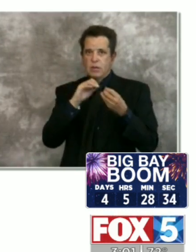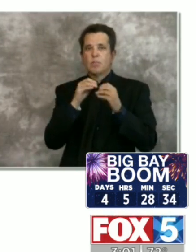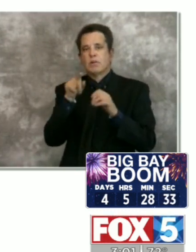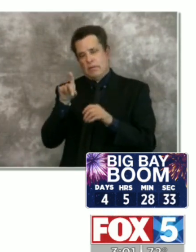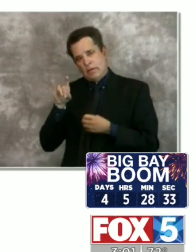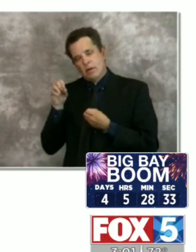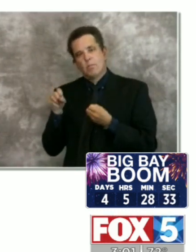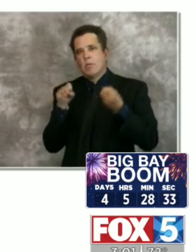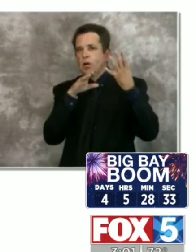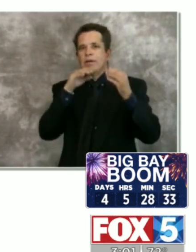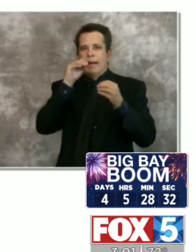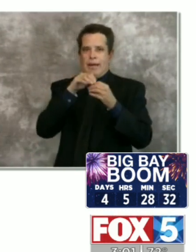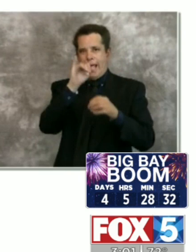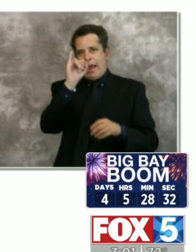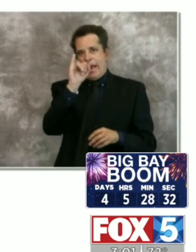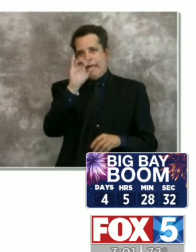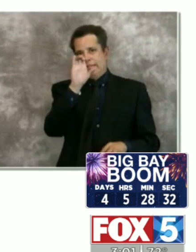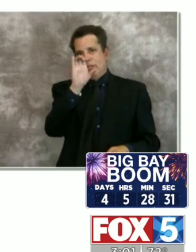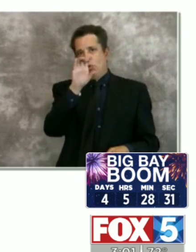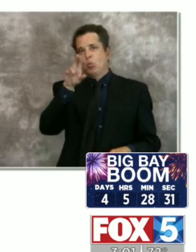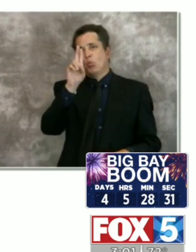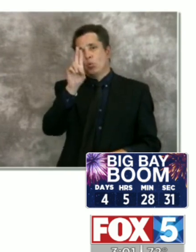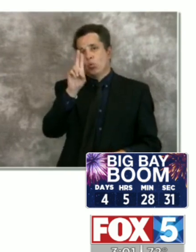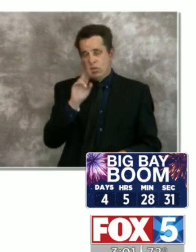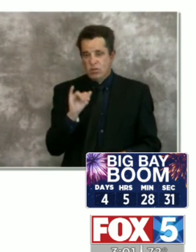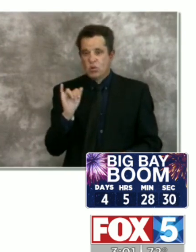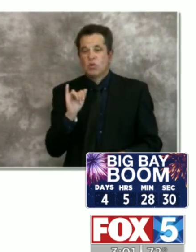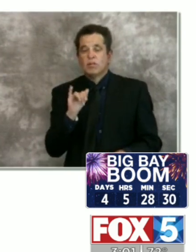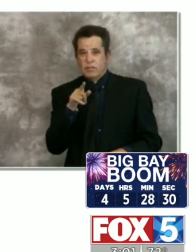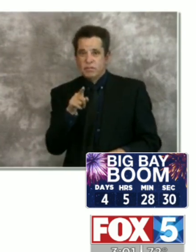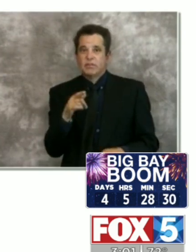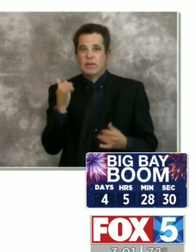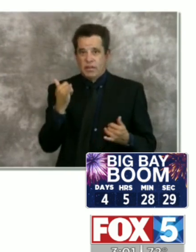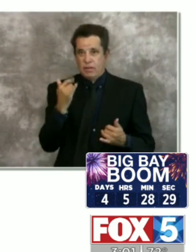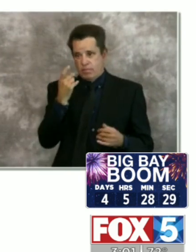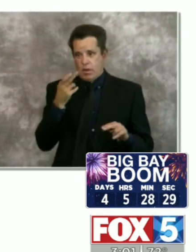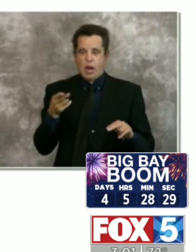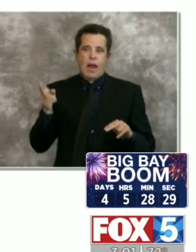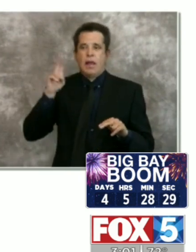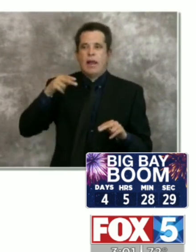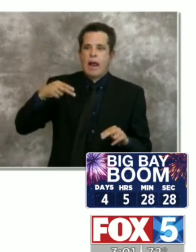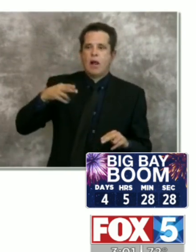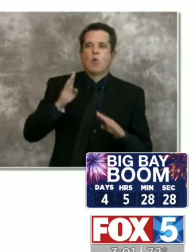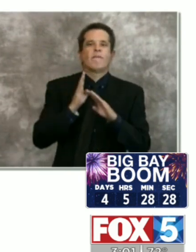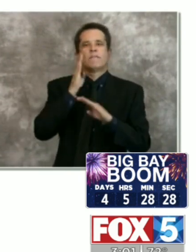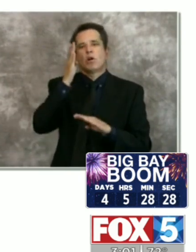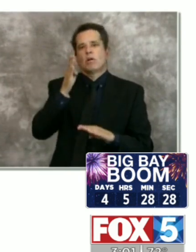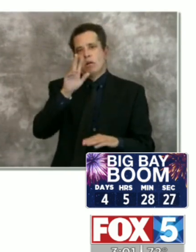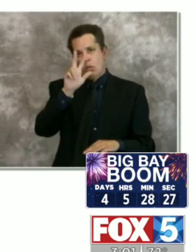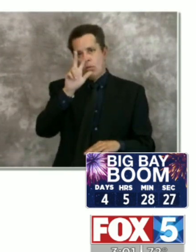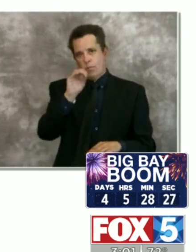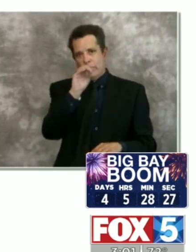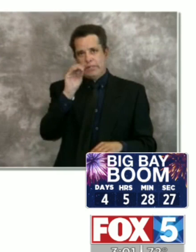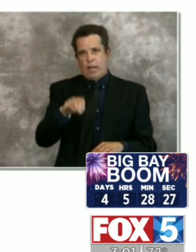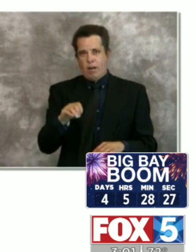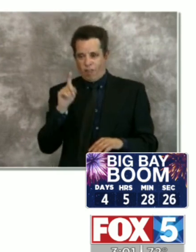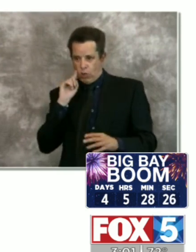13%. OF THE TOTAL NUMBER OF CASES OF THAT NUMBER 485 OF THE TOTAL NUMBER OF CASES HAVE BEEN ADMITTED TO THE ICU AND